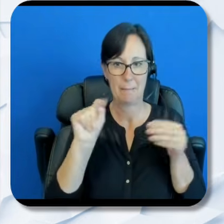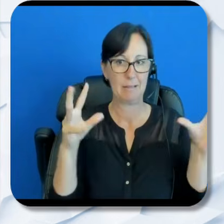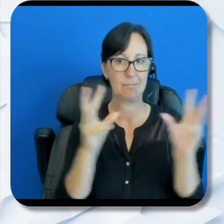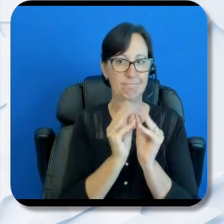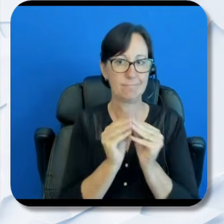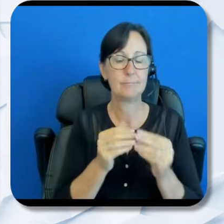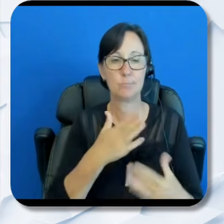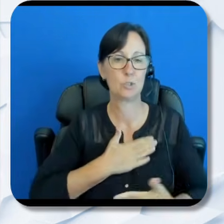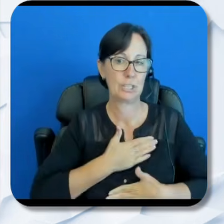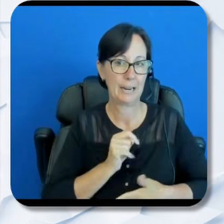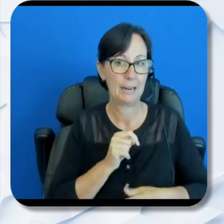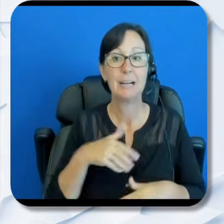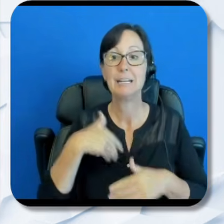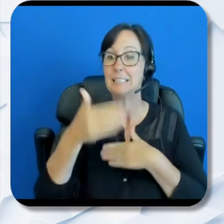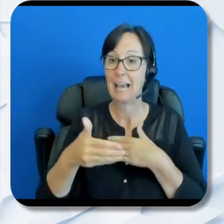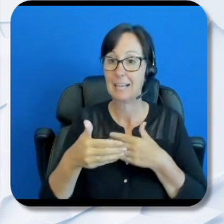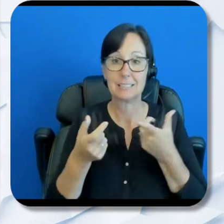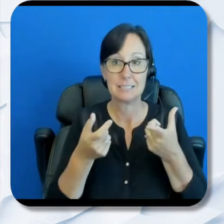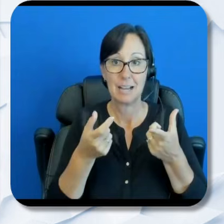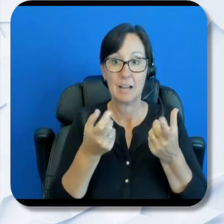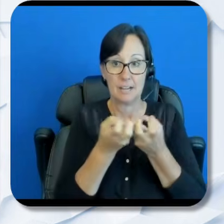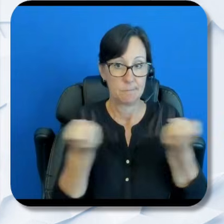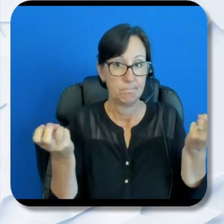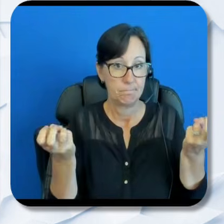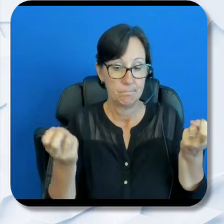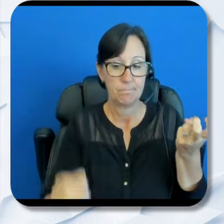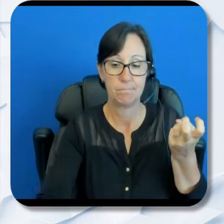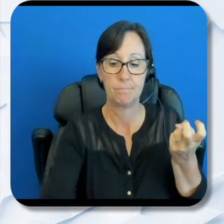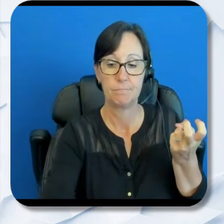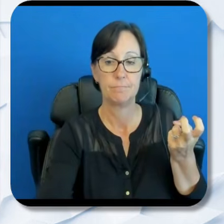where we're gonna turn next now is, we have a lineup of panelists, who are gonna